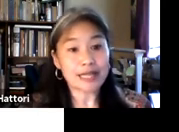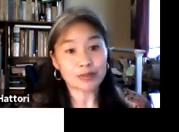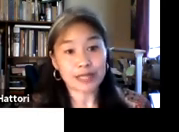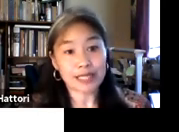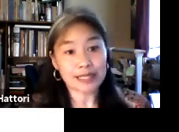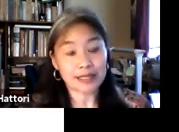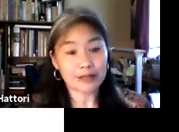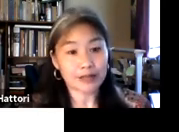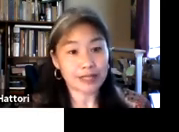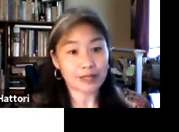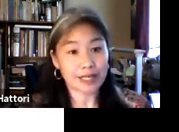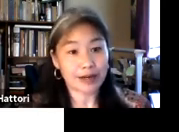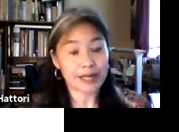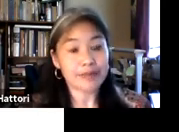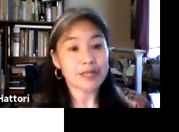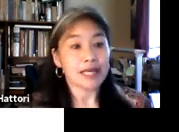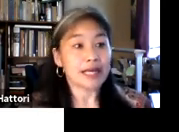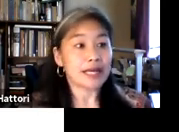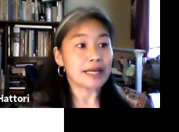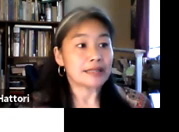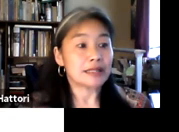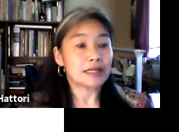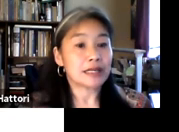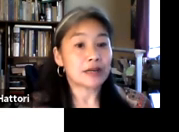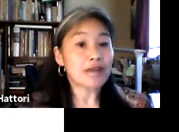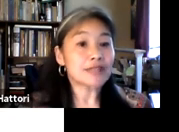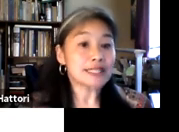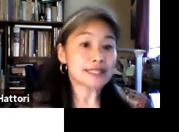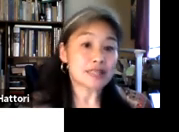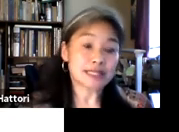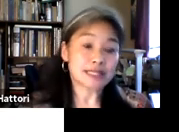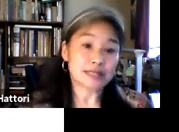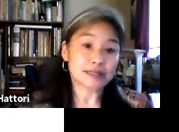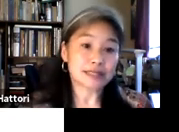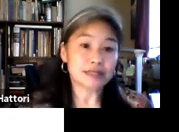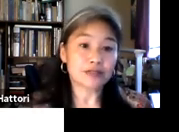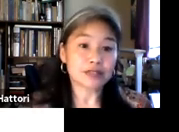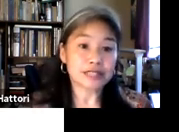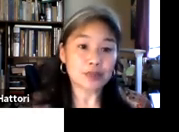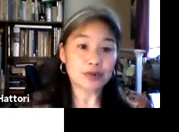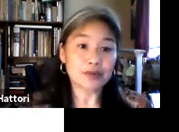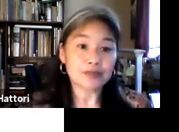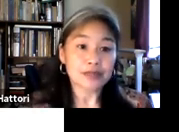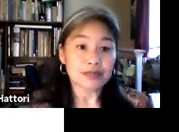describe what happened to my family and others during World War Two. Recently, a lot of people have discouraged the use